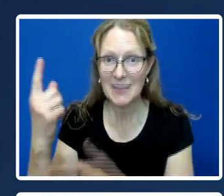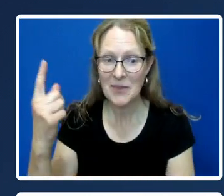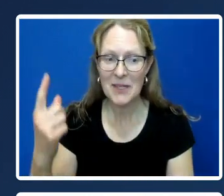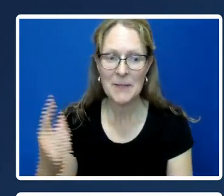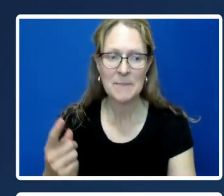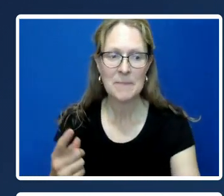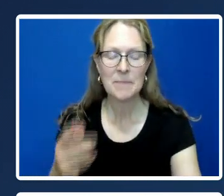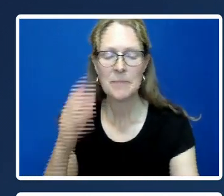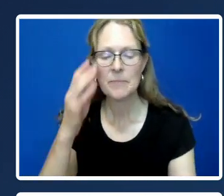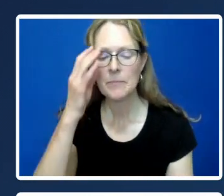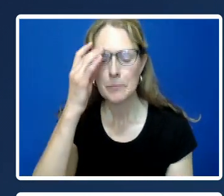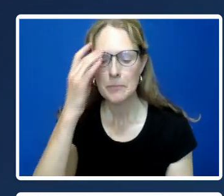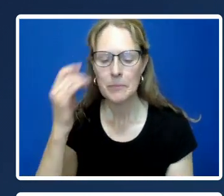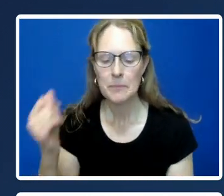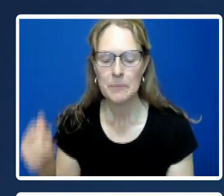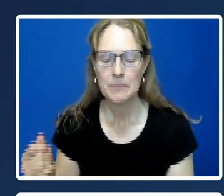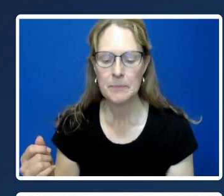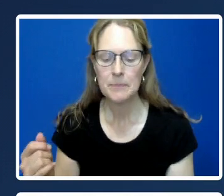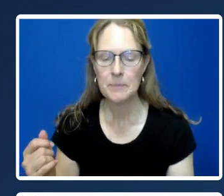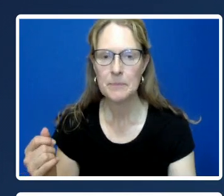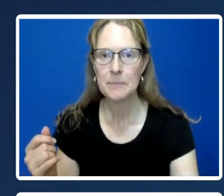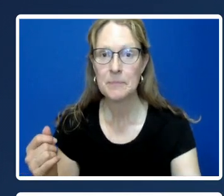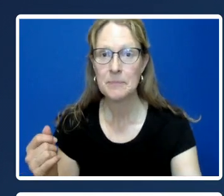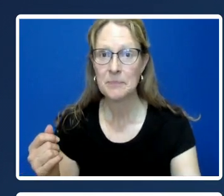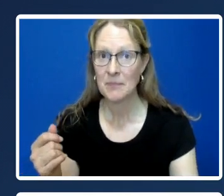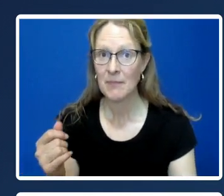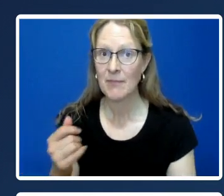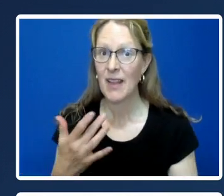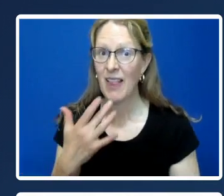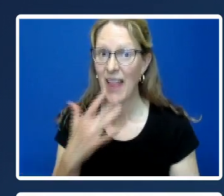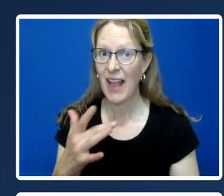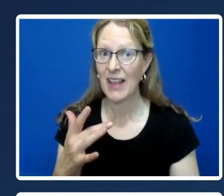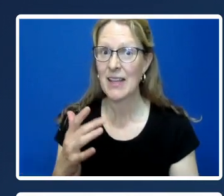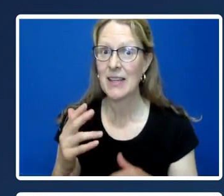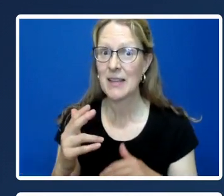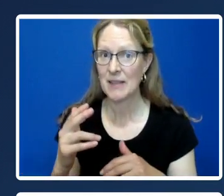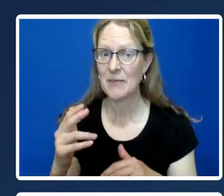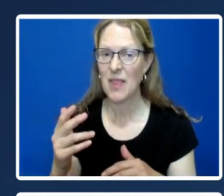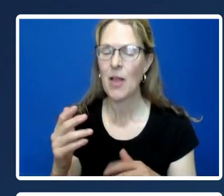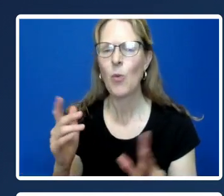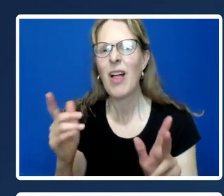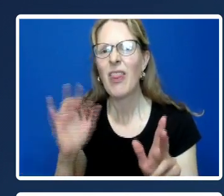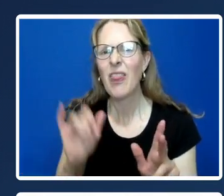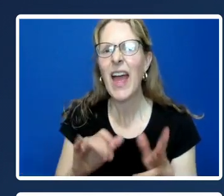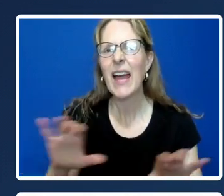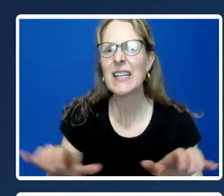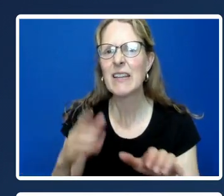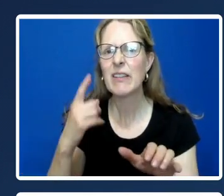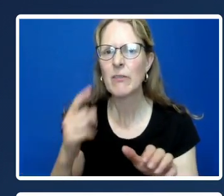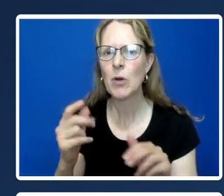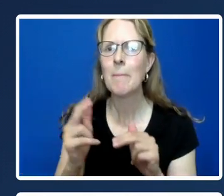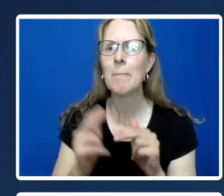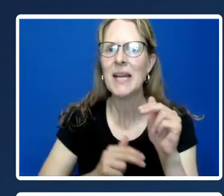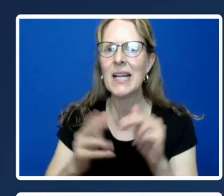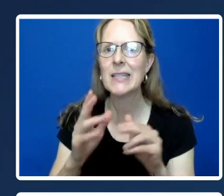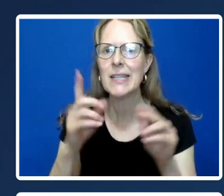it was a building consensus activity. Because, you know, part of my role as facilitator was to ask,